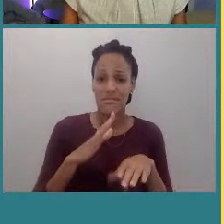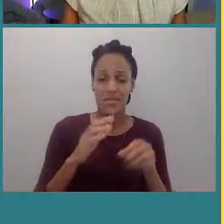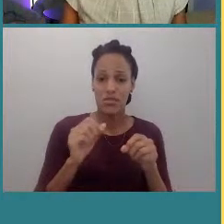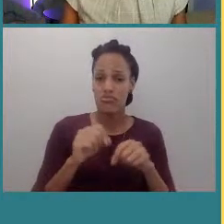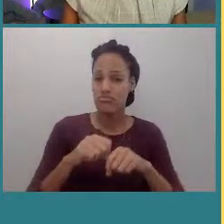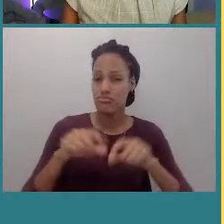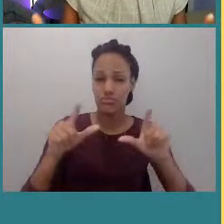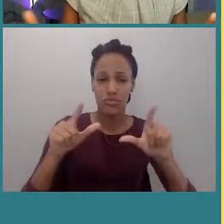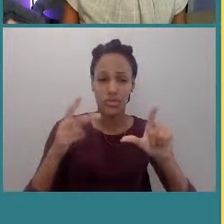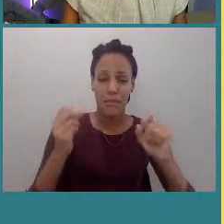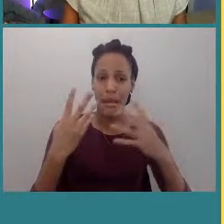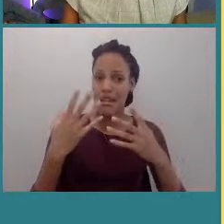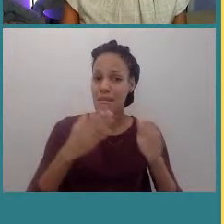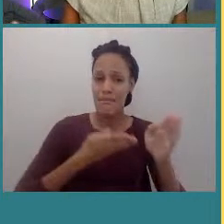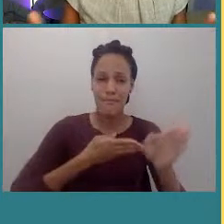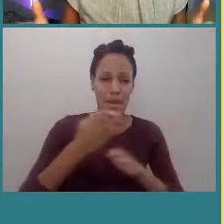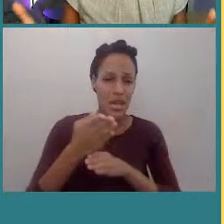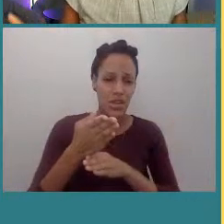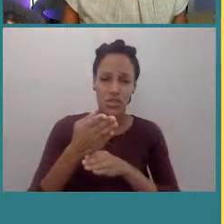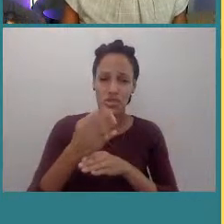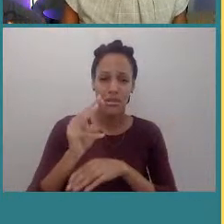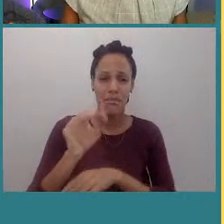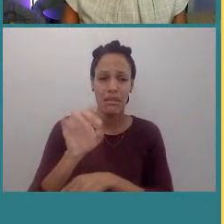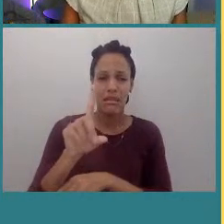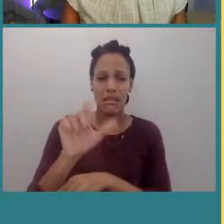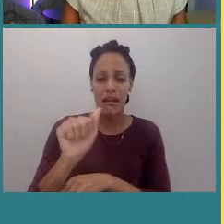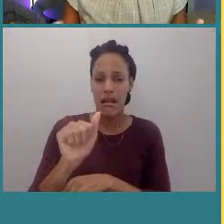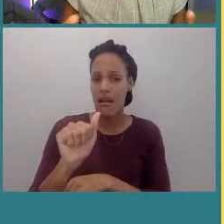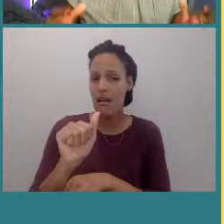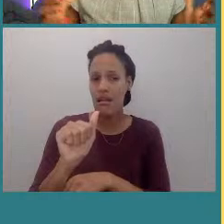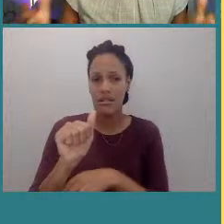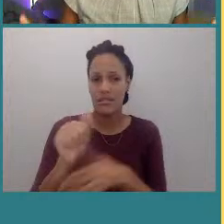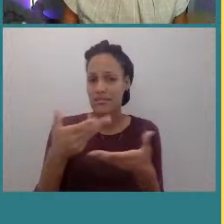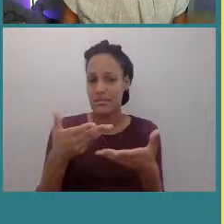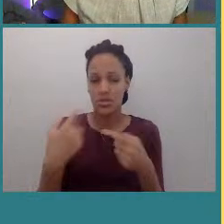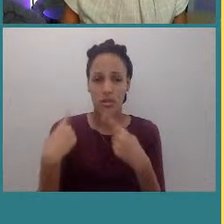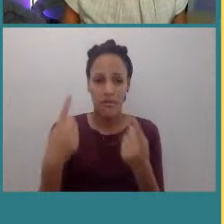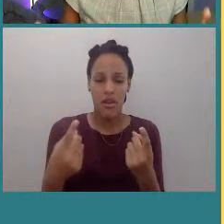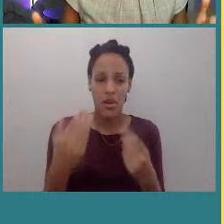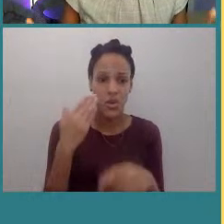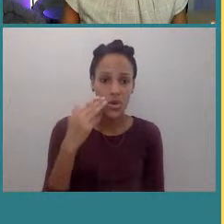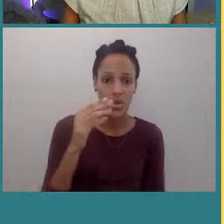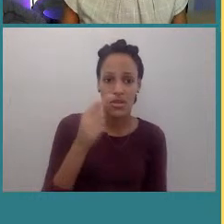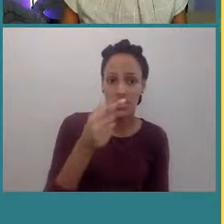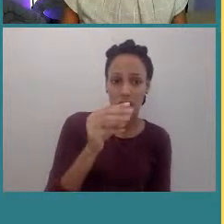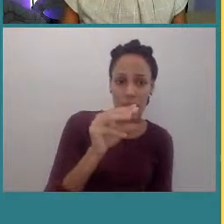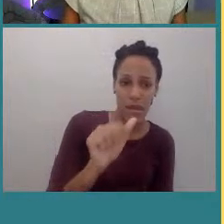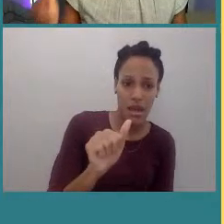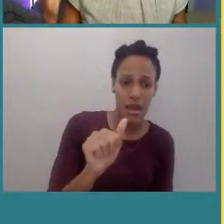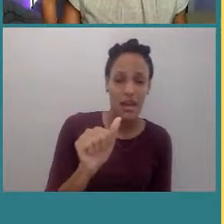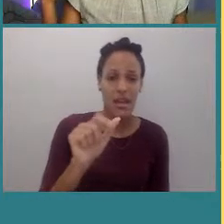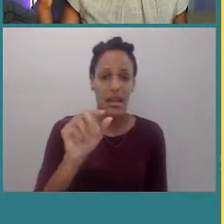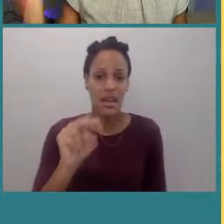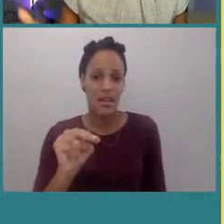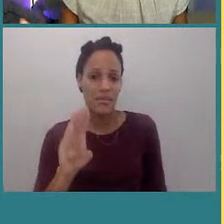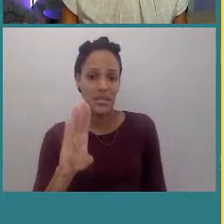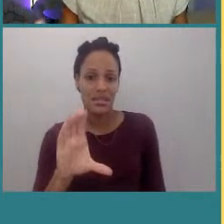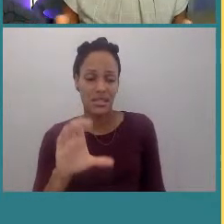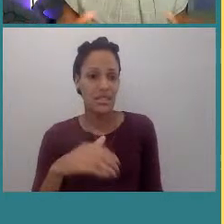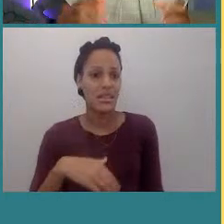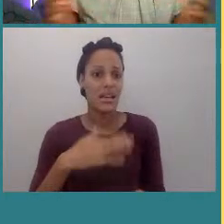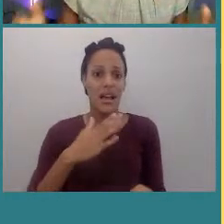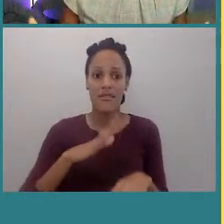you can think of: NBC, BBC, New York Times, LA Times, the Breakfast Club, good morning